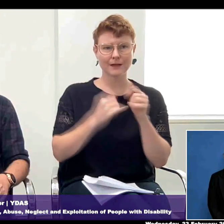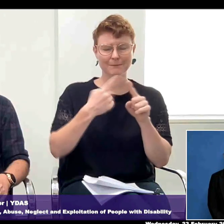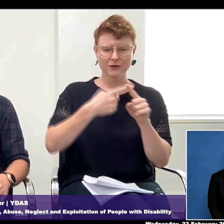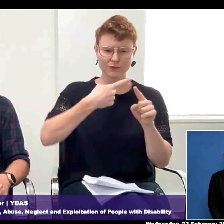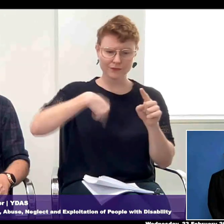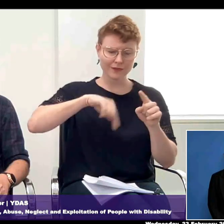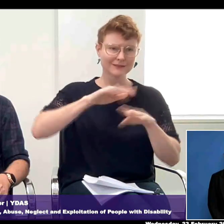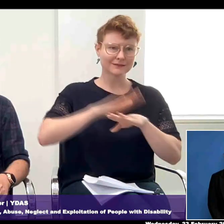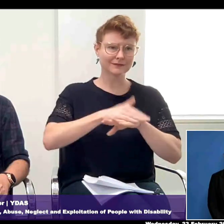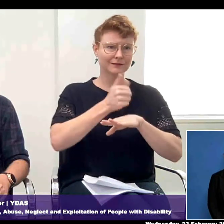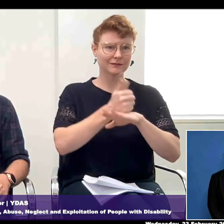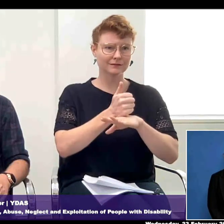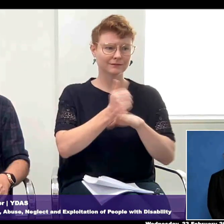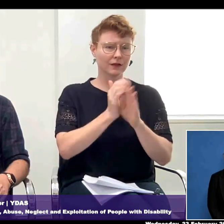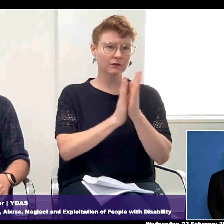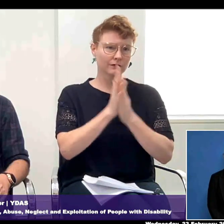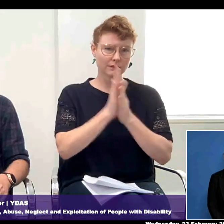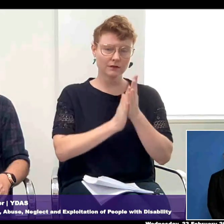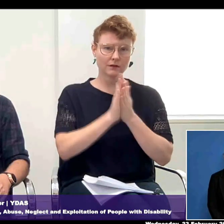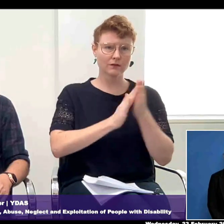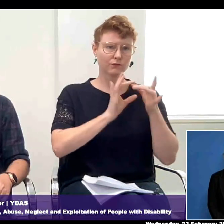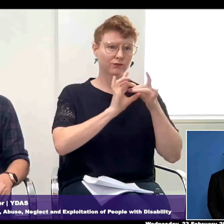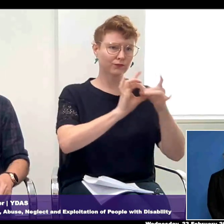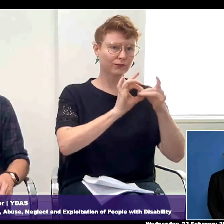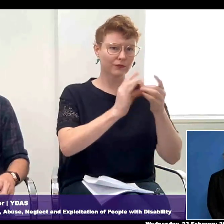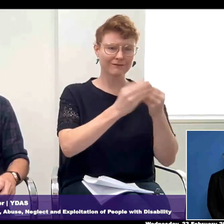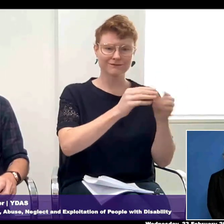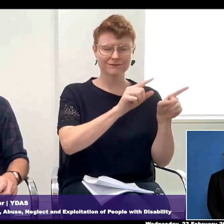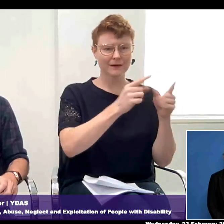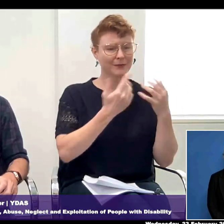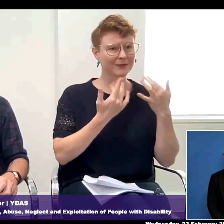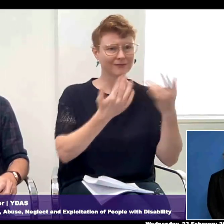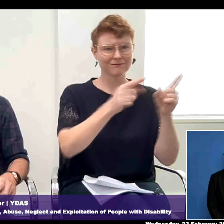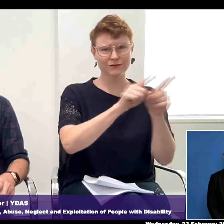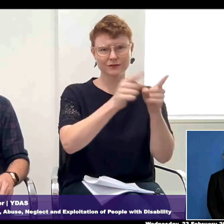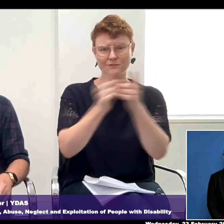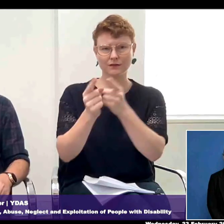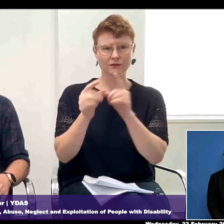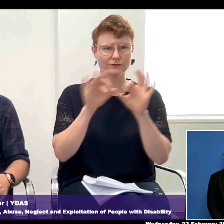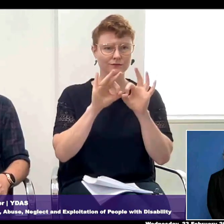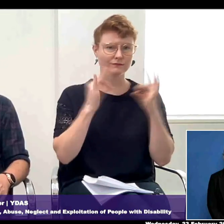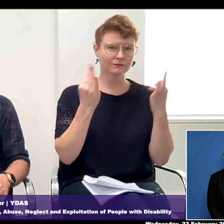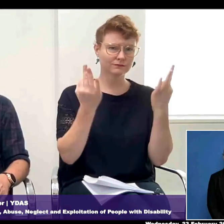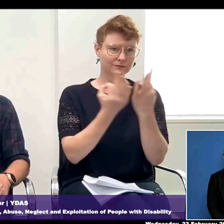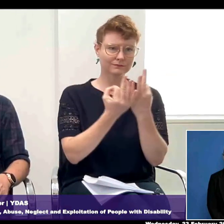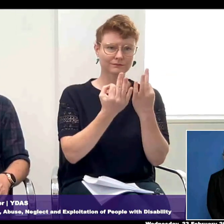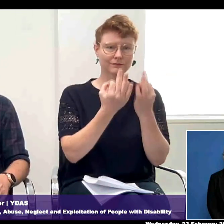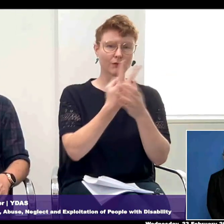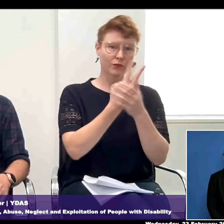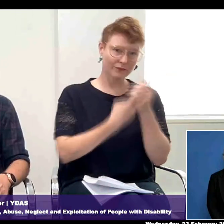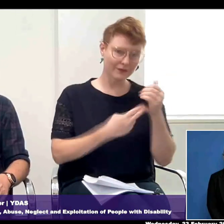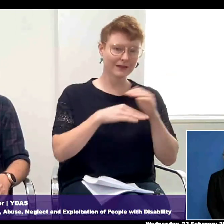us at YDAS. We also have close relationships with various other organisations in the